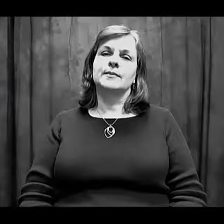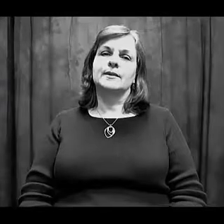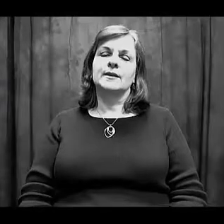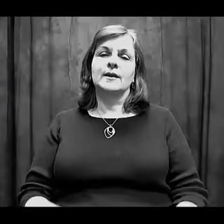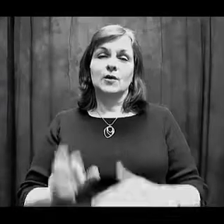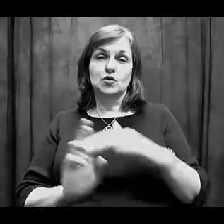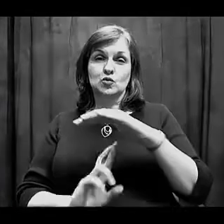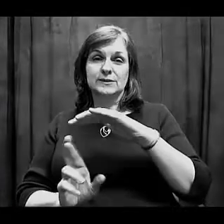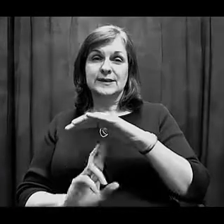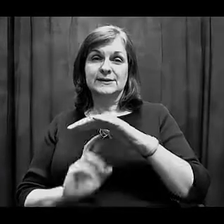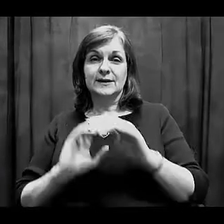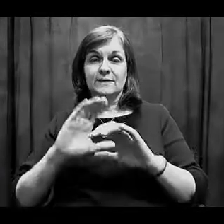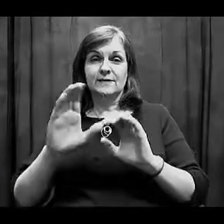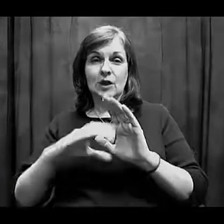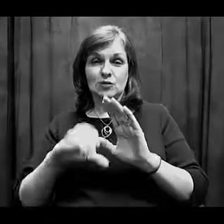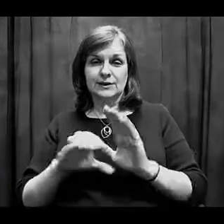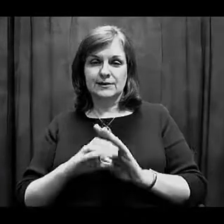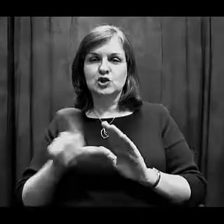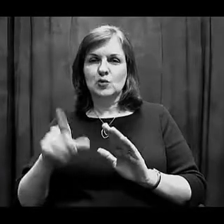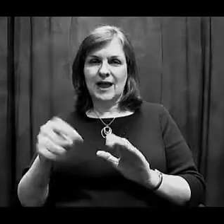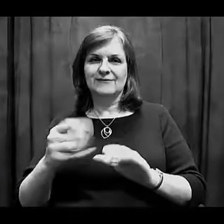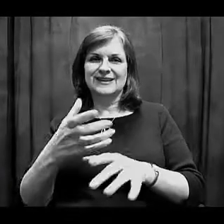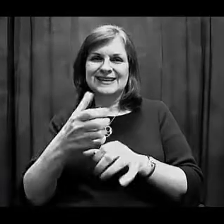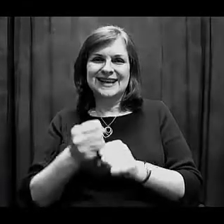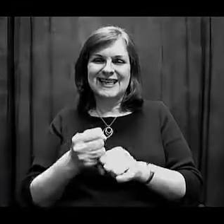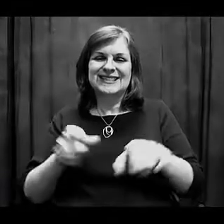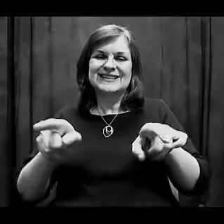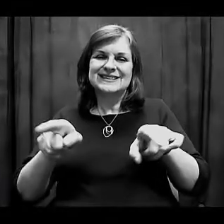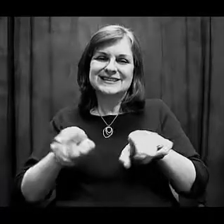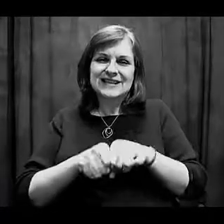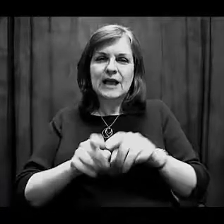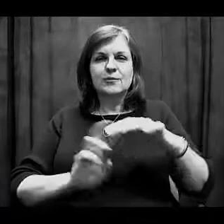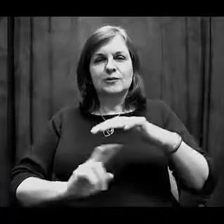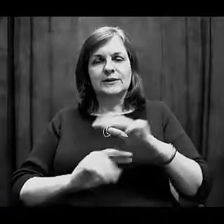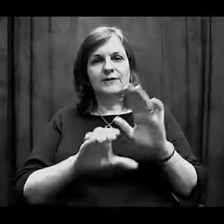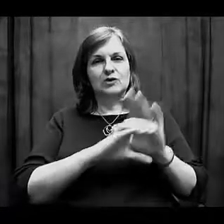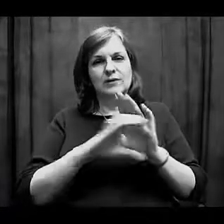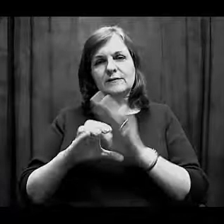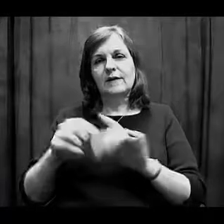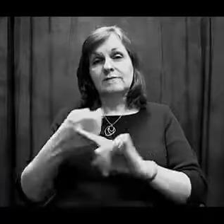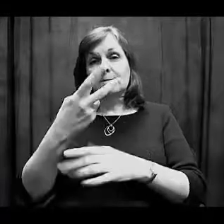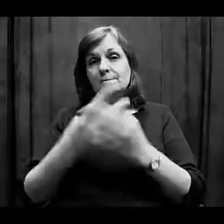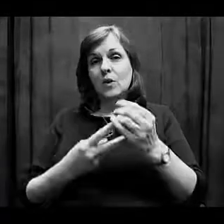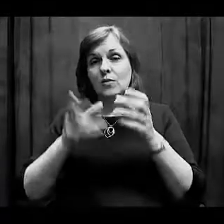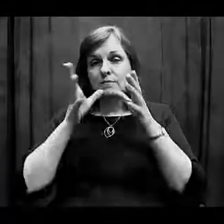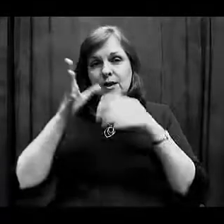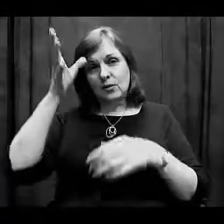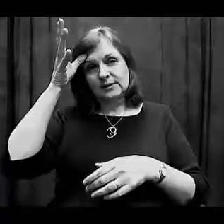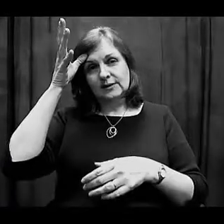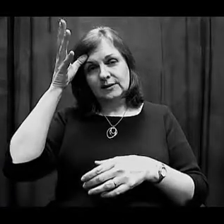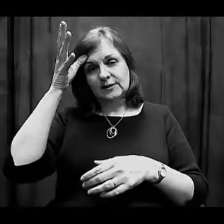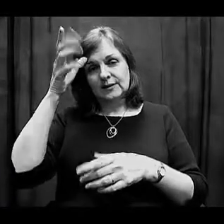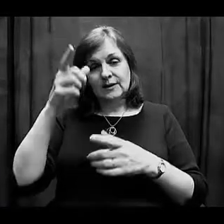so with these recessive characteristics you have to inherit this same recessive characteristic from both parents